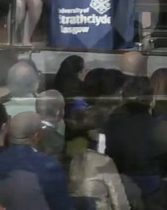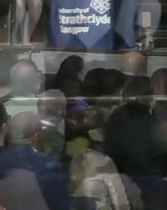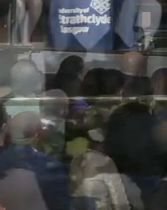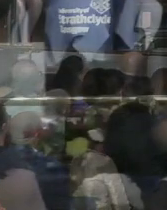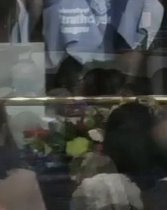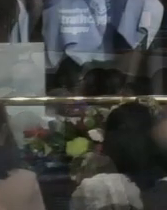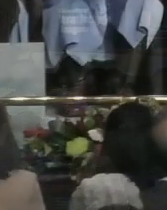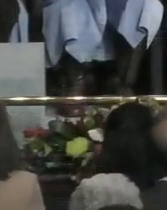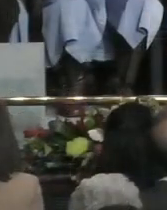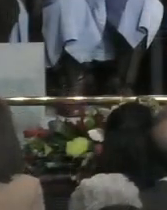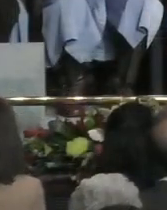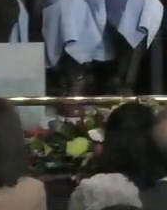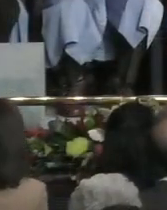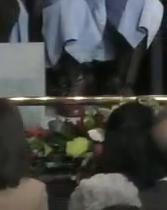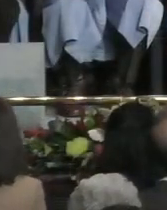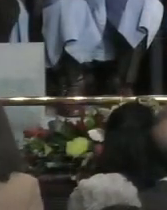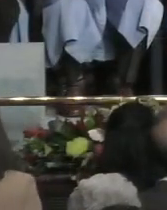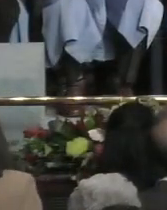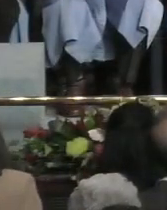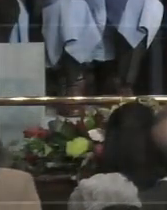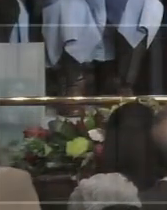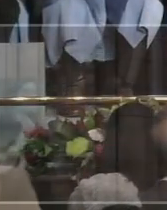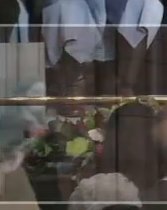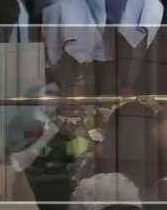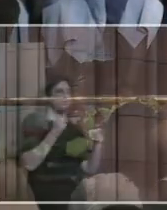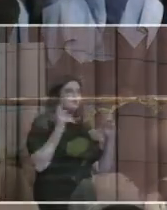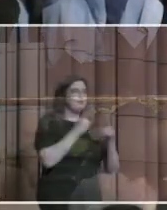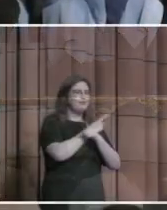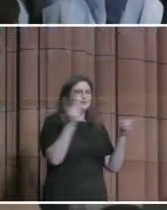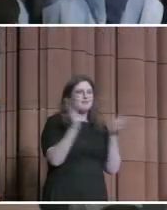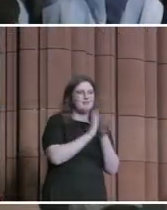So, the ceremonies ended. I hope you had a a good time and enjoyable time.